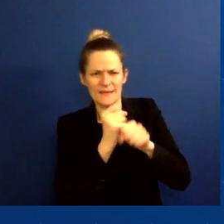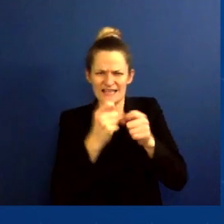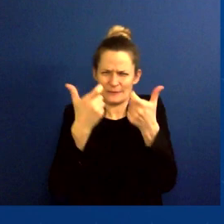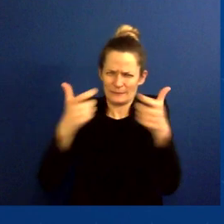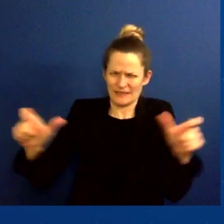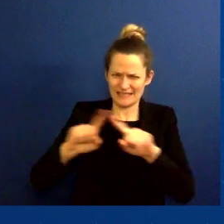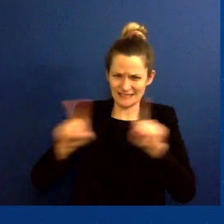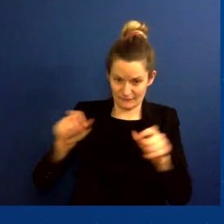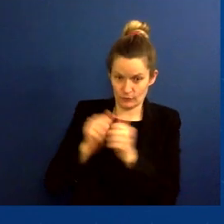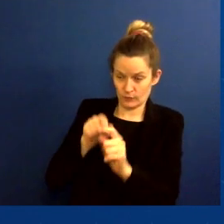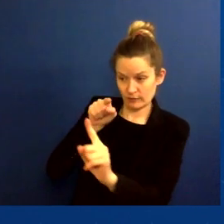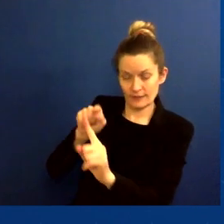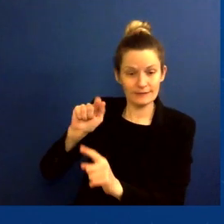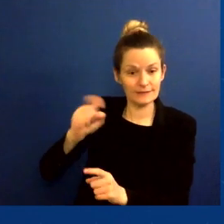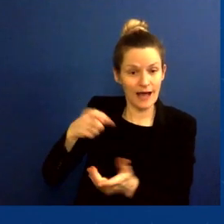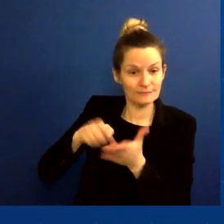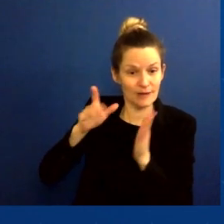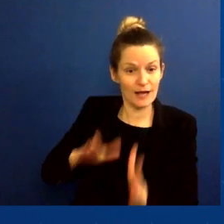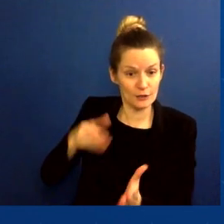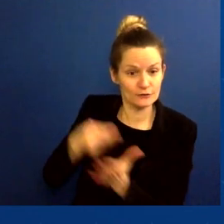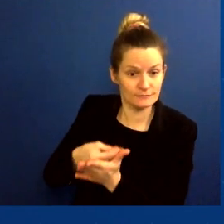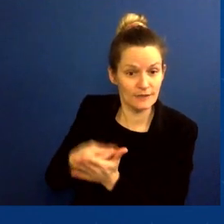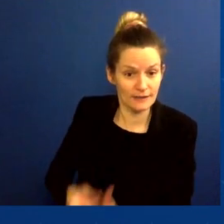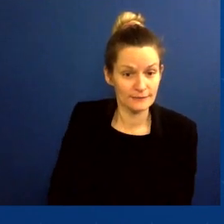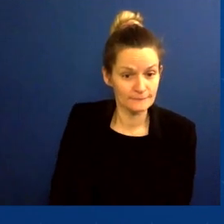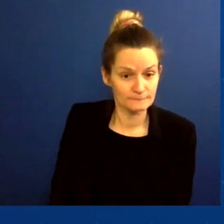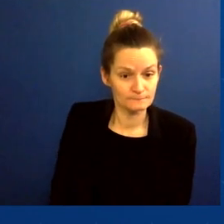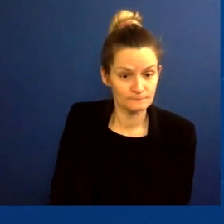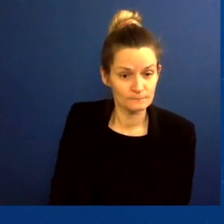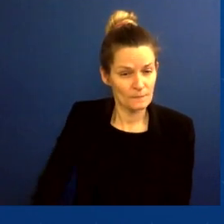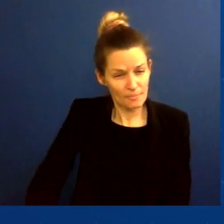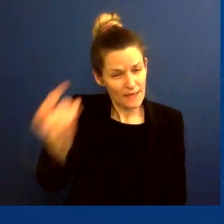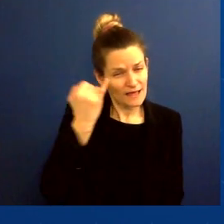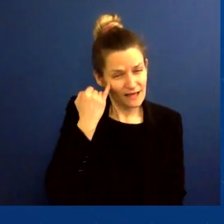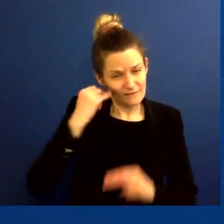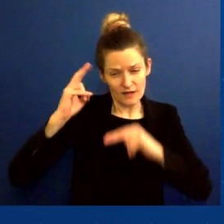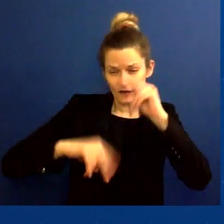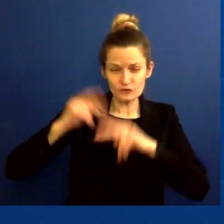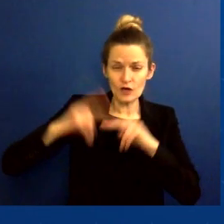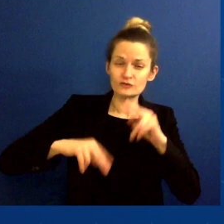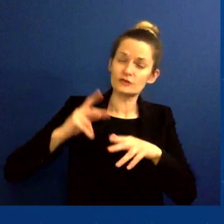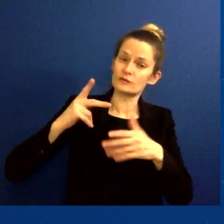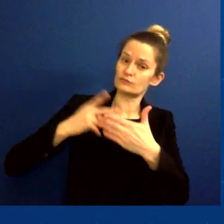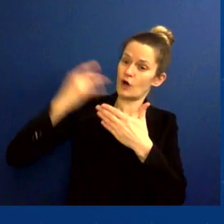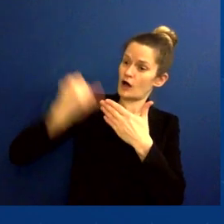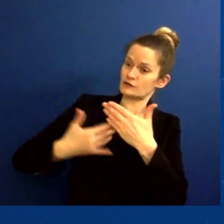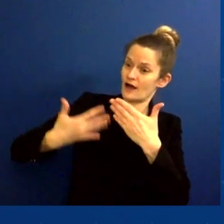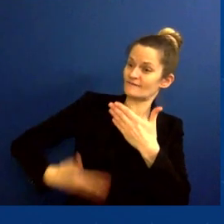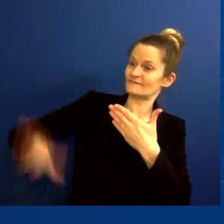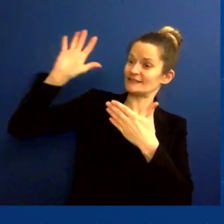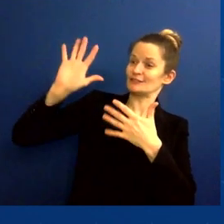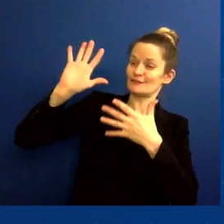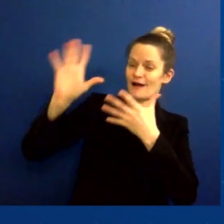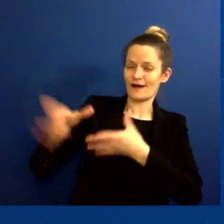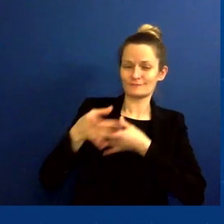and with the highest degree of professionalism, it's good for the American taxpayer. That's not hyperbole; that's a fact.